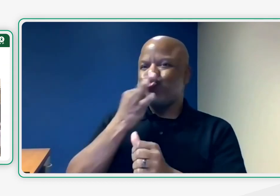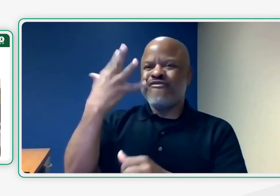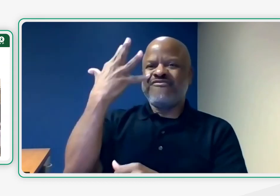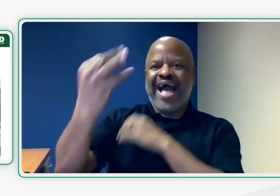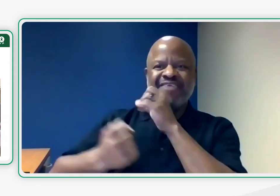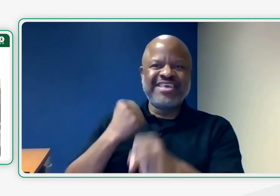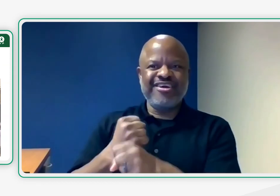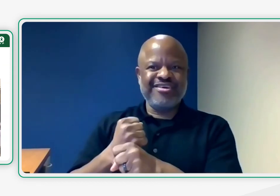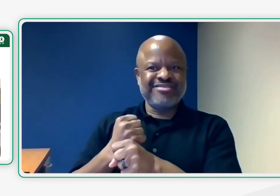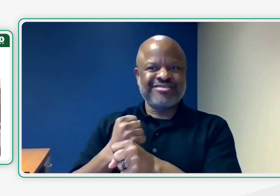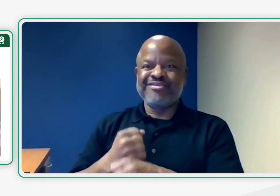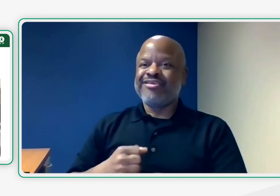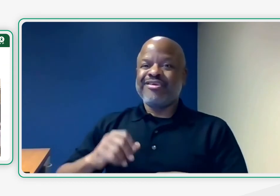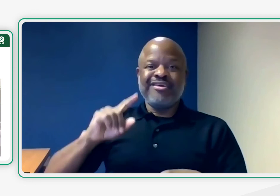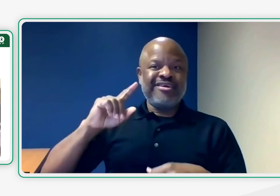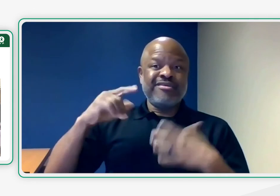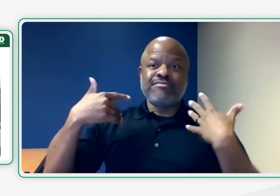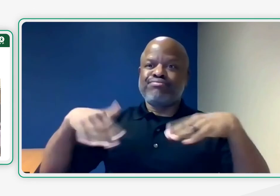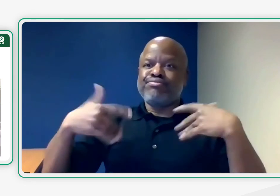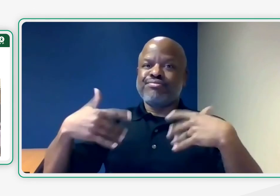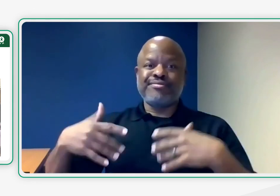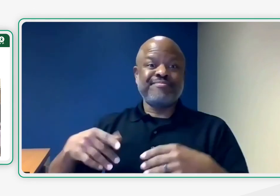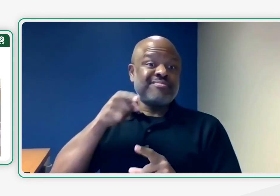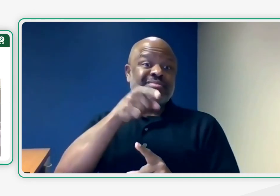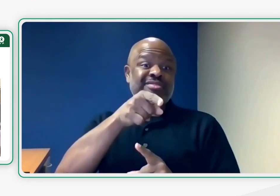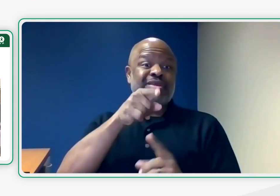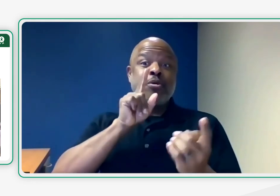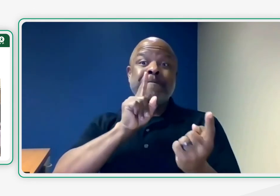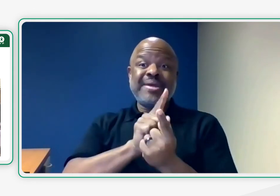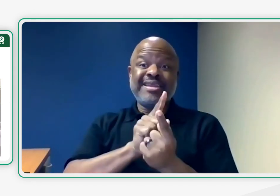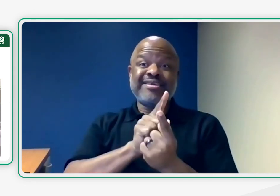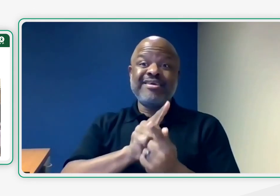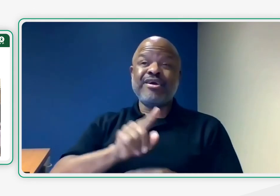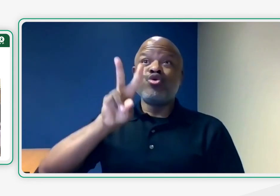Soon, we're going to hit that 3 years together. And, you know, then it will be 5 years, and, whoo!